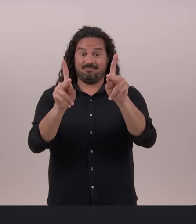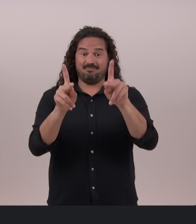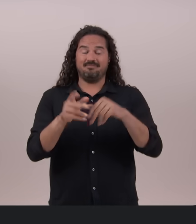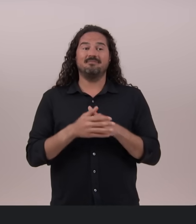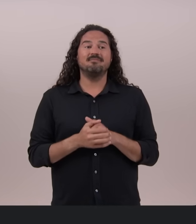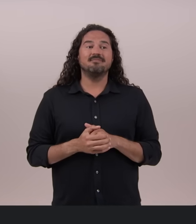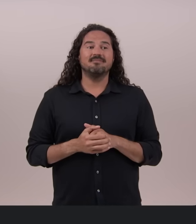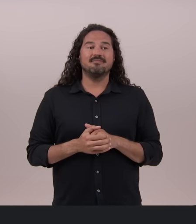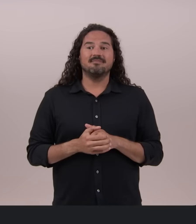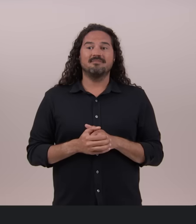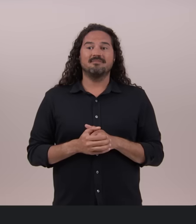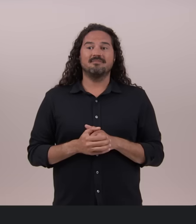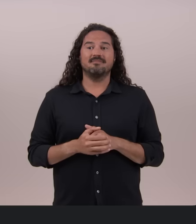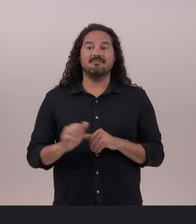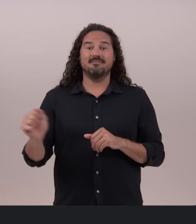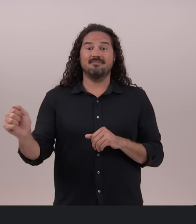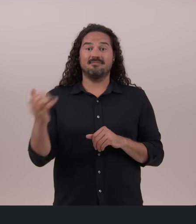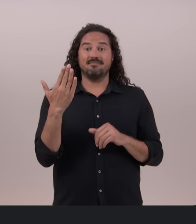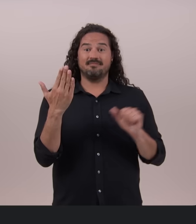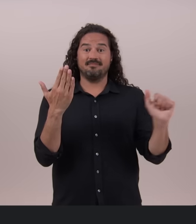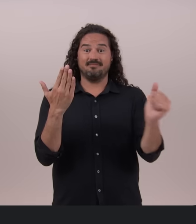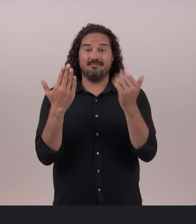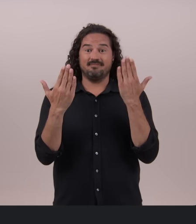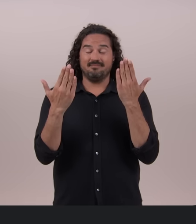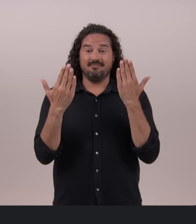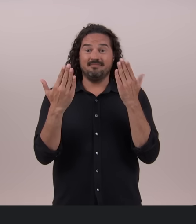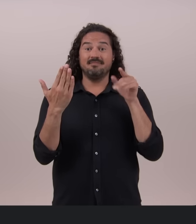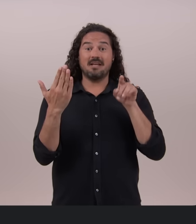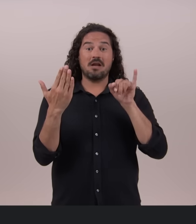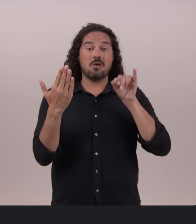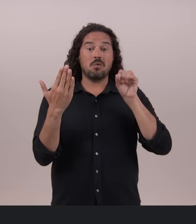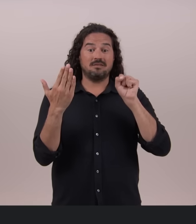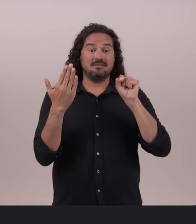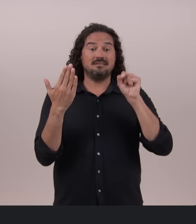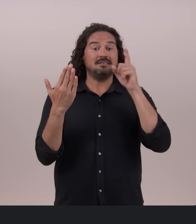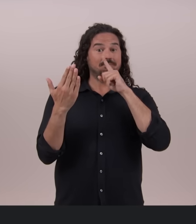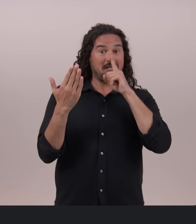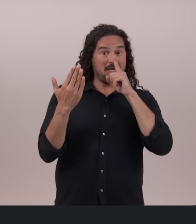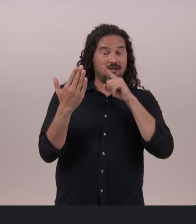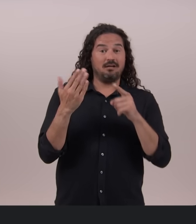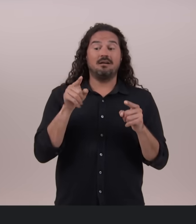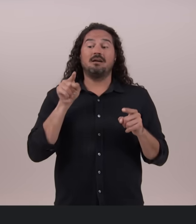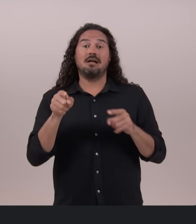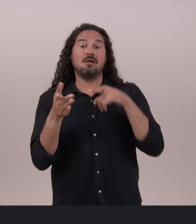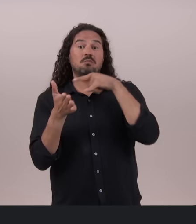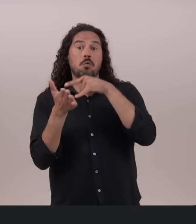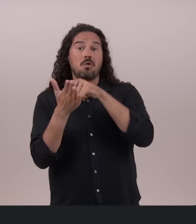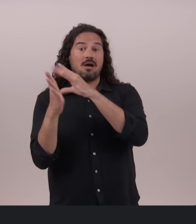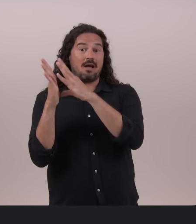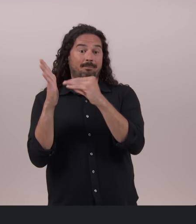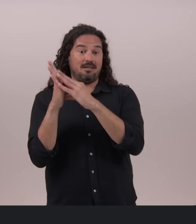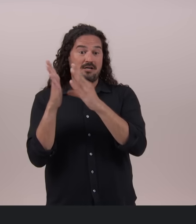Here is the iOS app running in a Simulator and the Android app on an emulator.